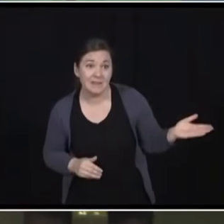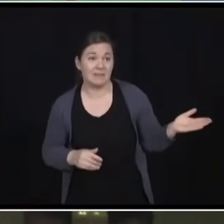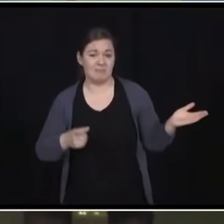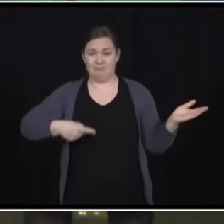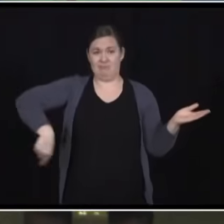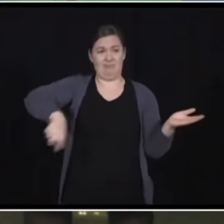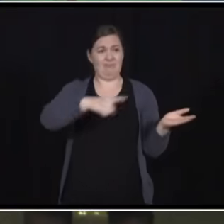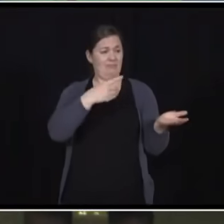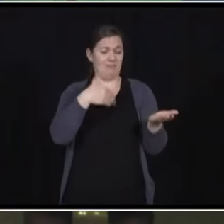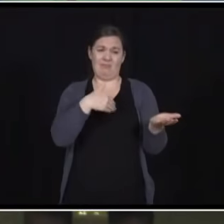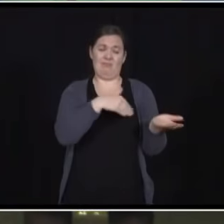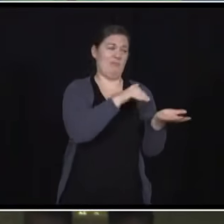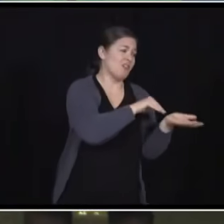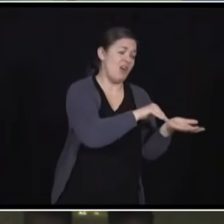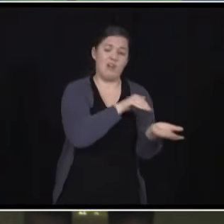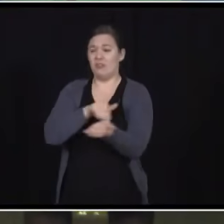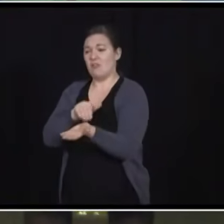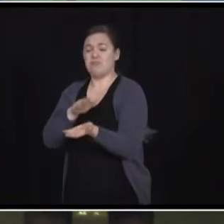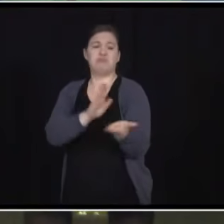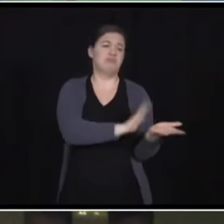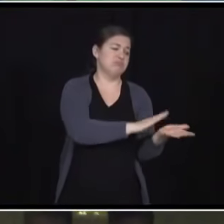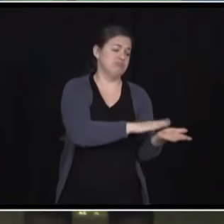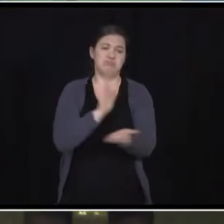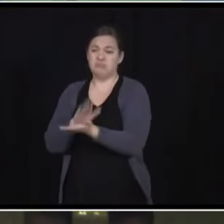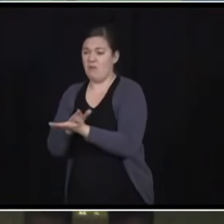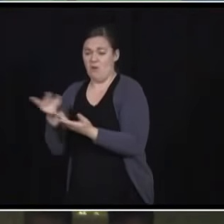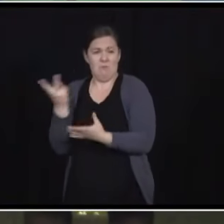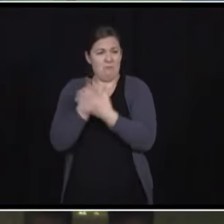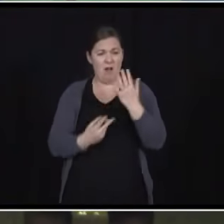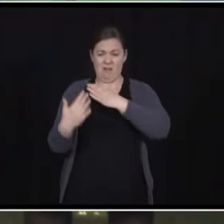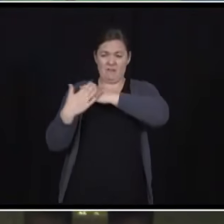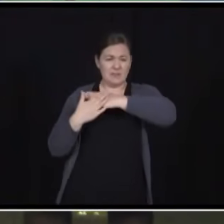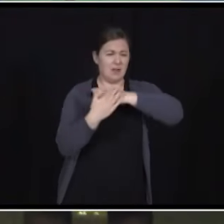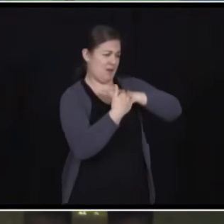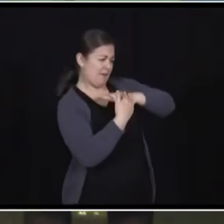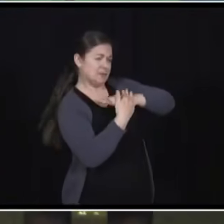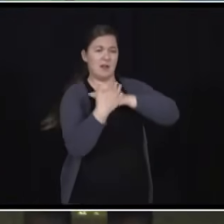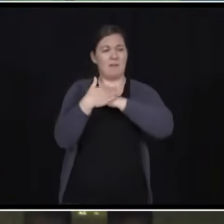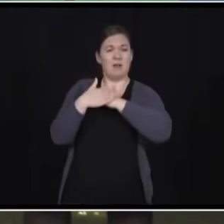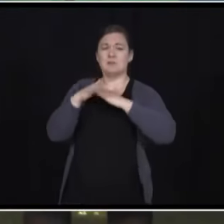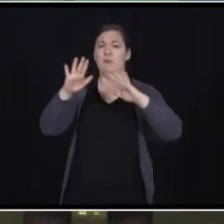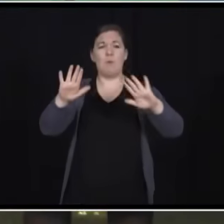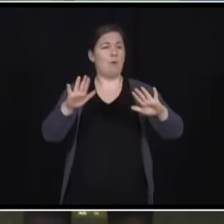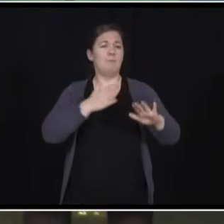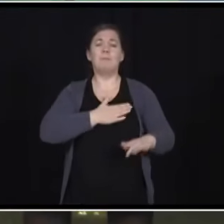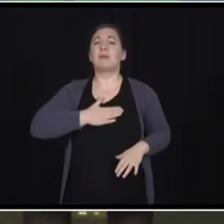Doctor Williams, is a great dancer and I could list all the doctors, I'm not going to. I give them all the credit in giving us